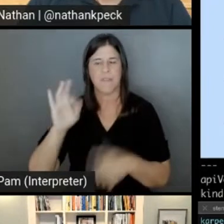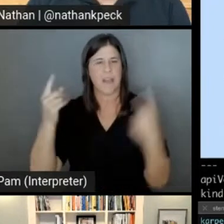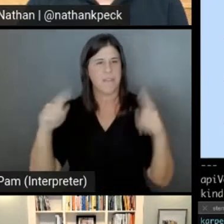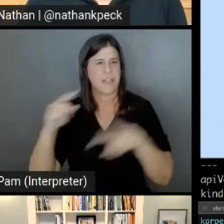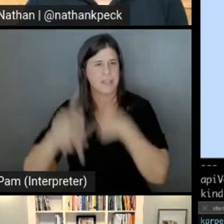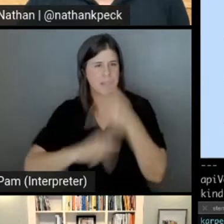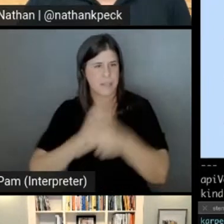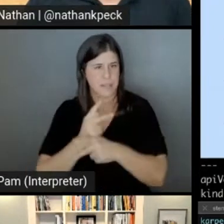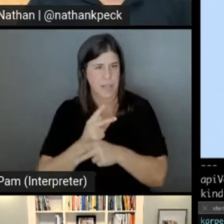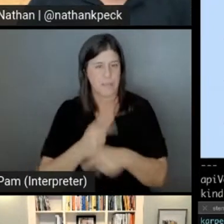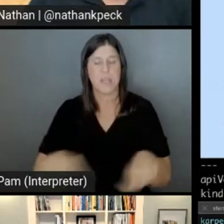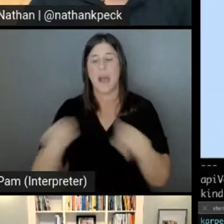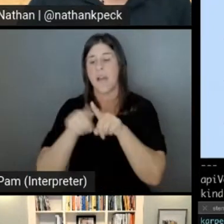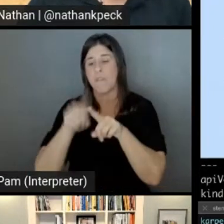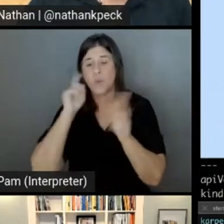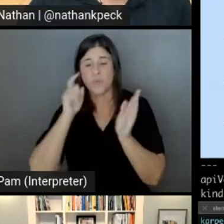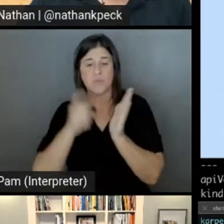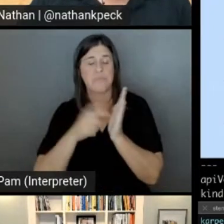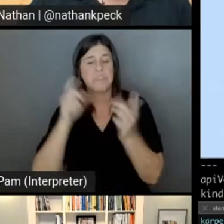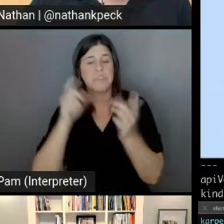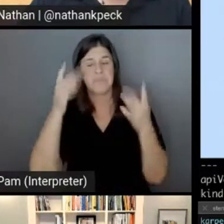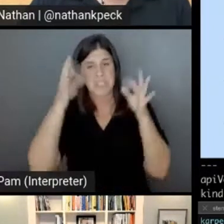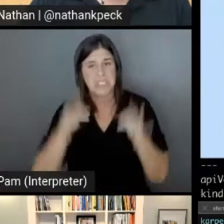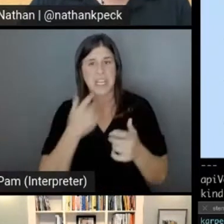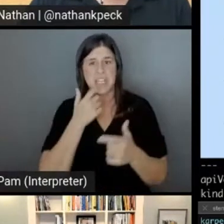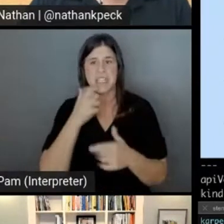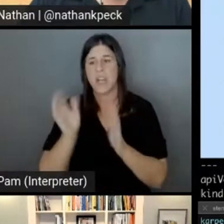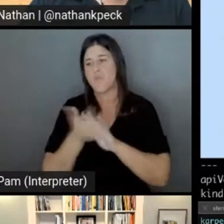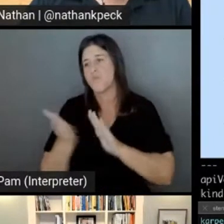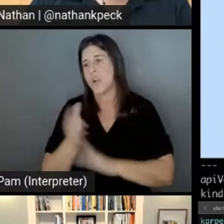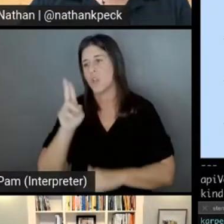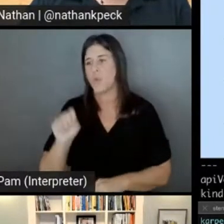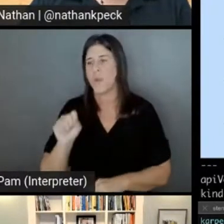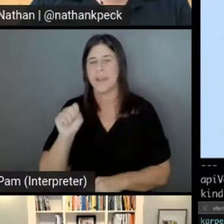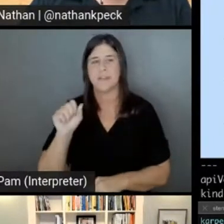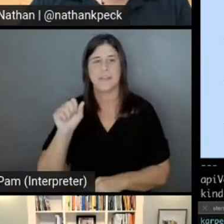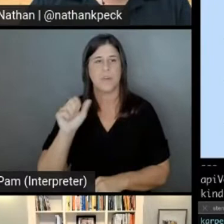I've also decided to say running US-West A, B and D, but not C.